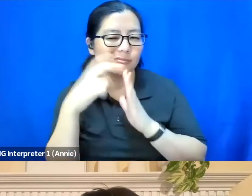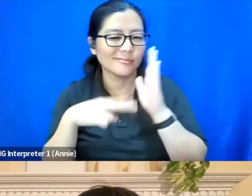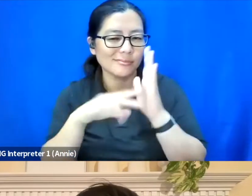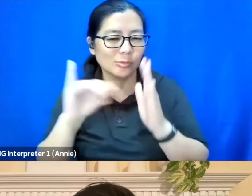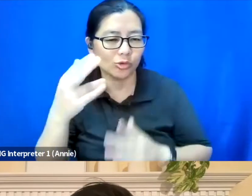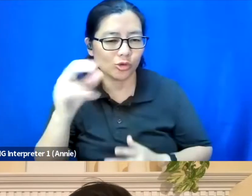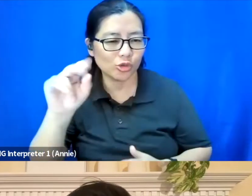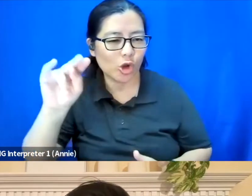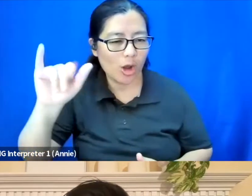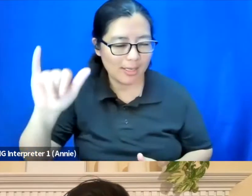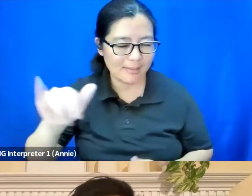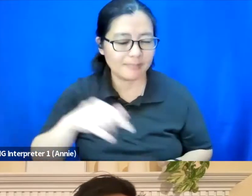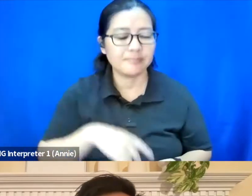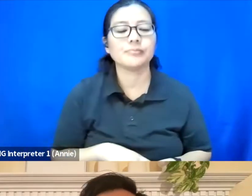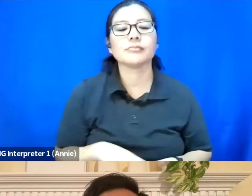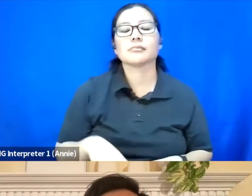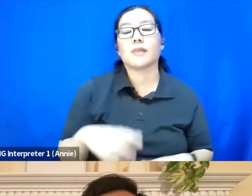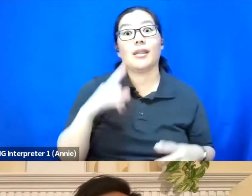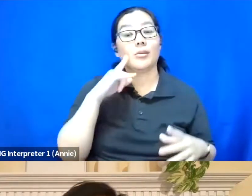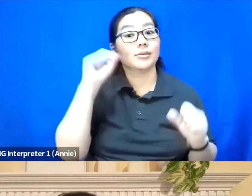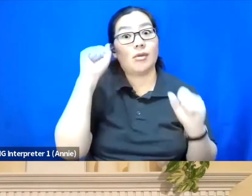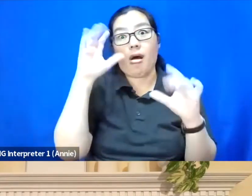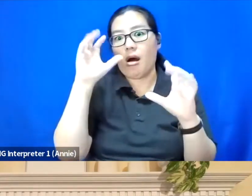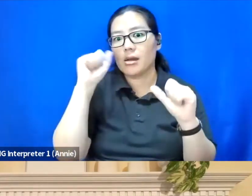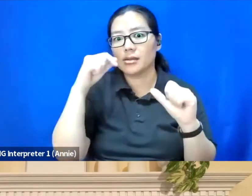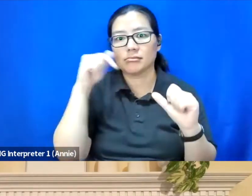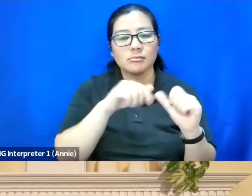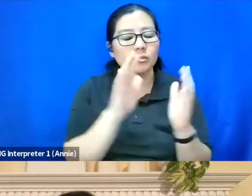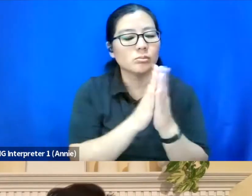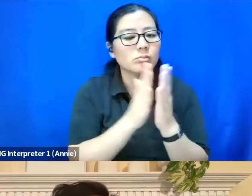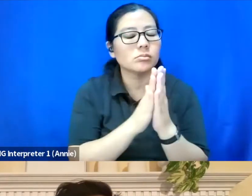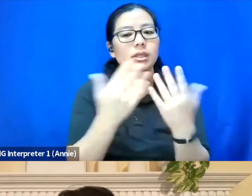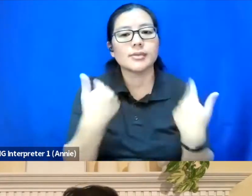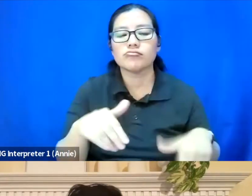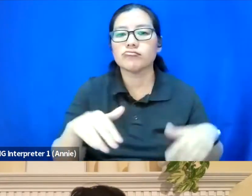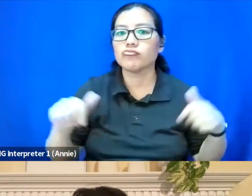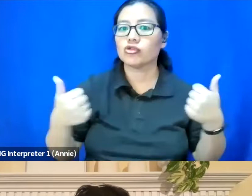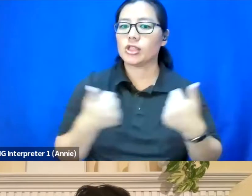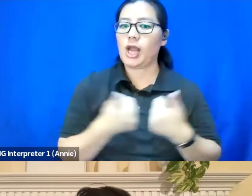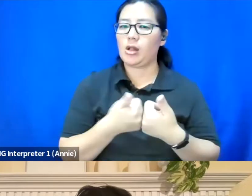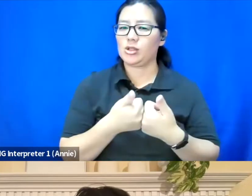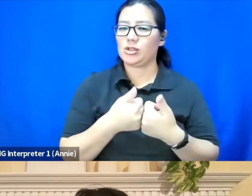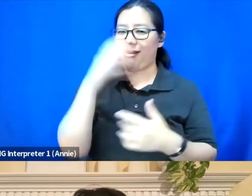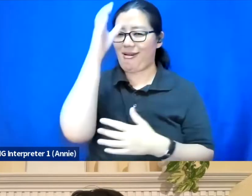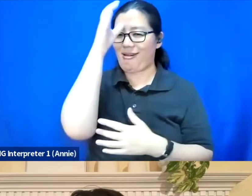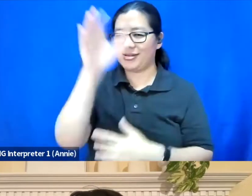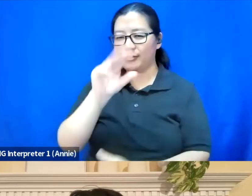And in that podcast, they were talking about Denzel